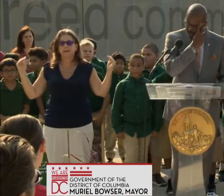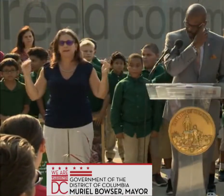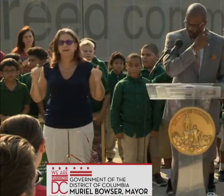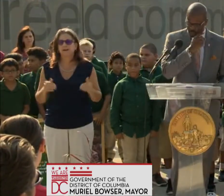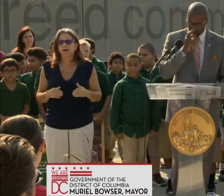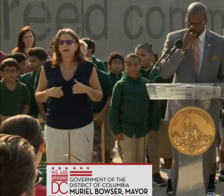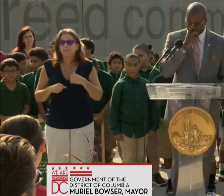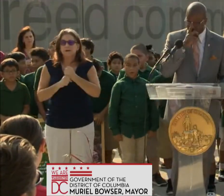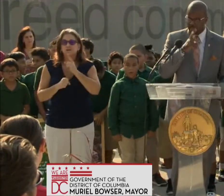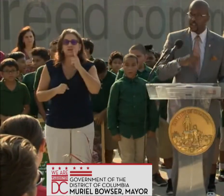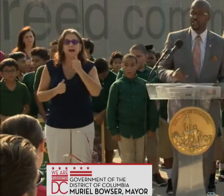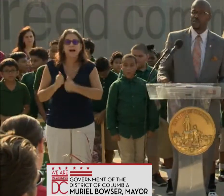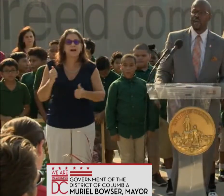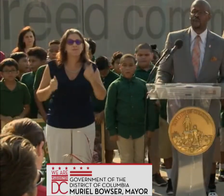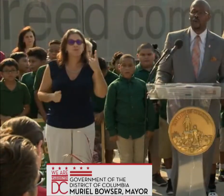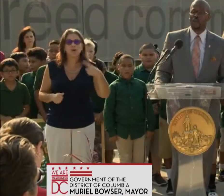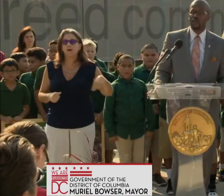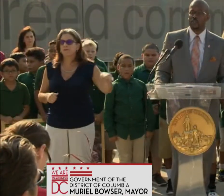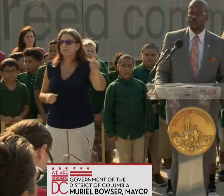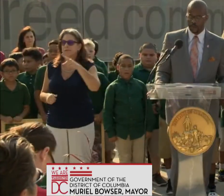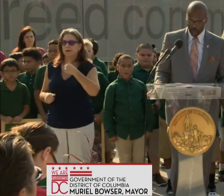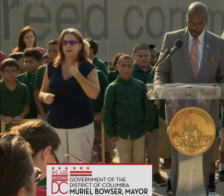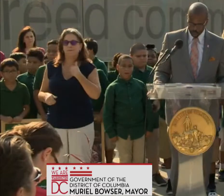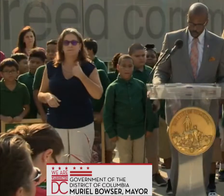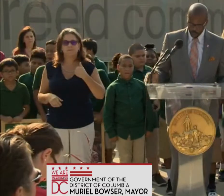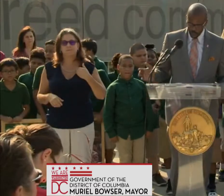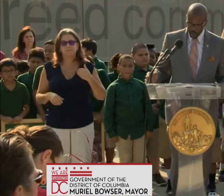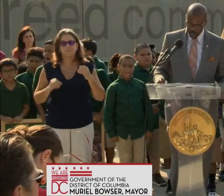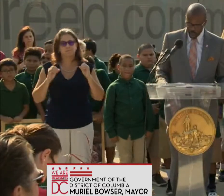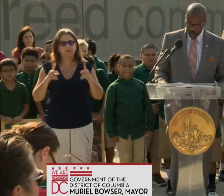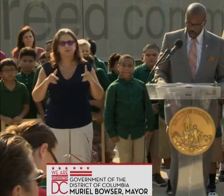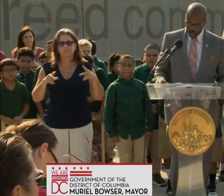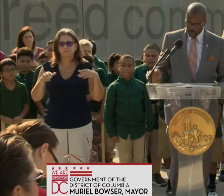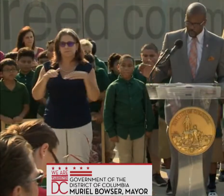they can reach the high expectations we have for all of our children so just a